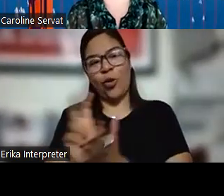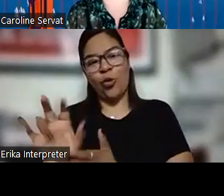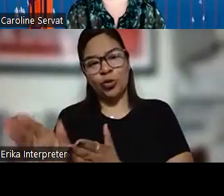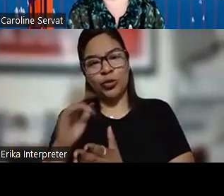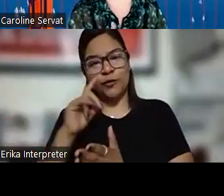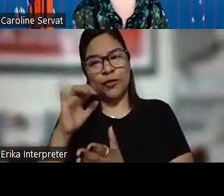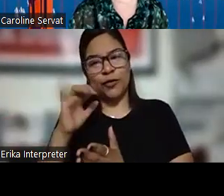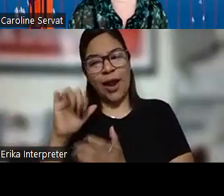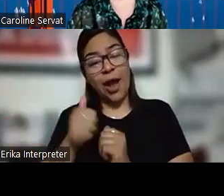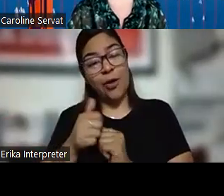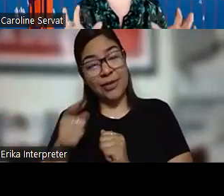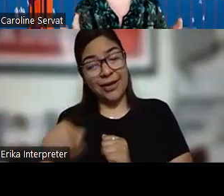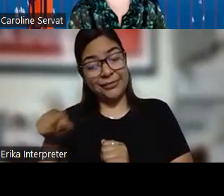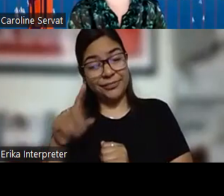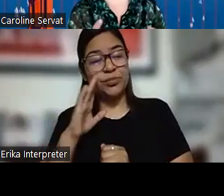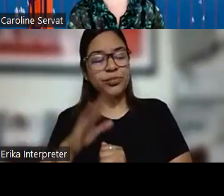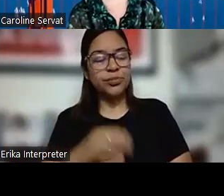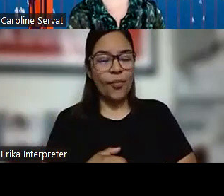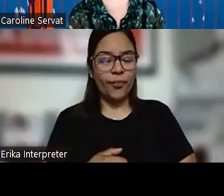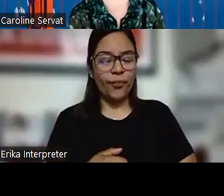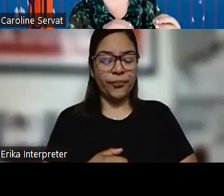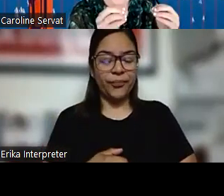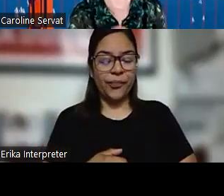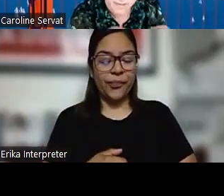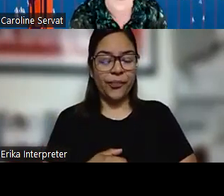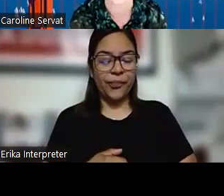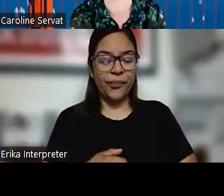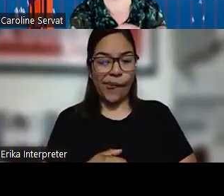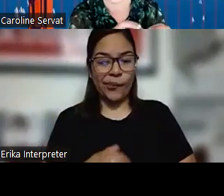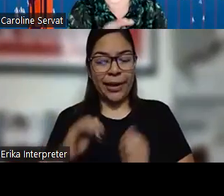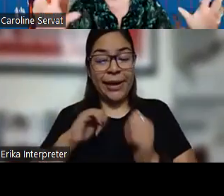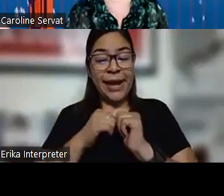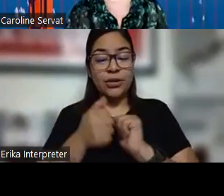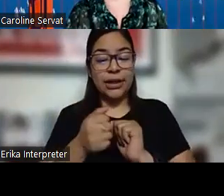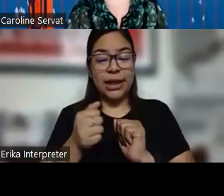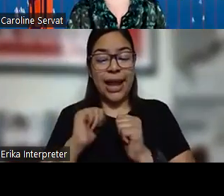requirements and system requirements associated with adrc specific needs on under that broader it